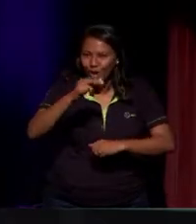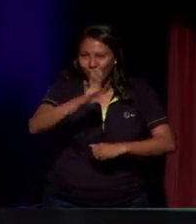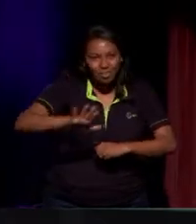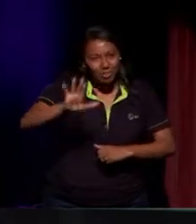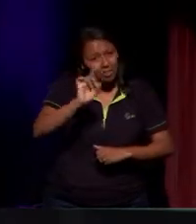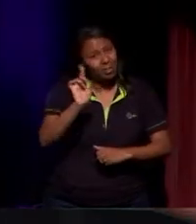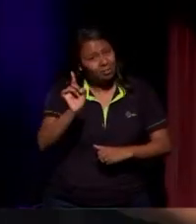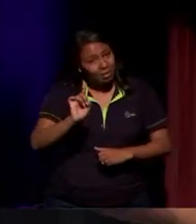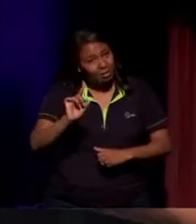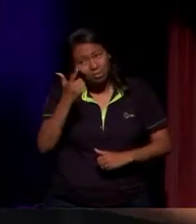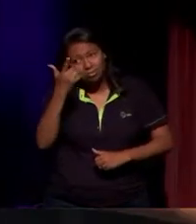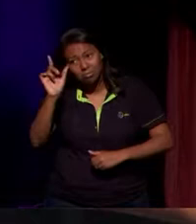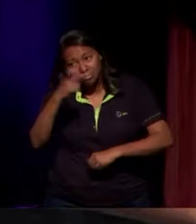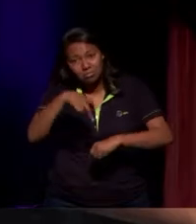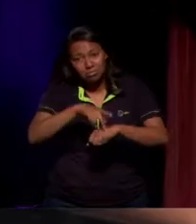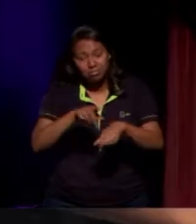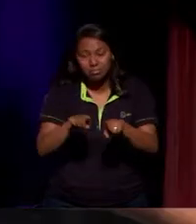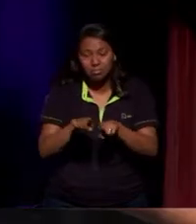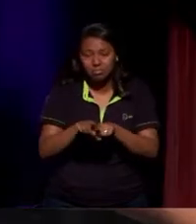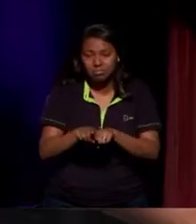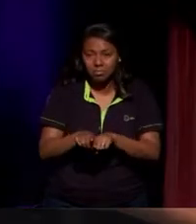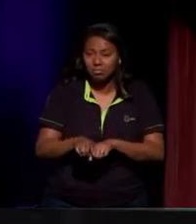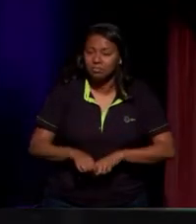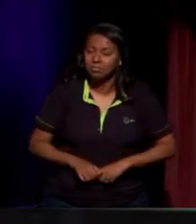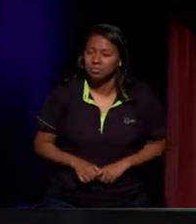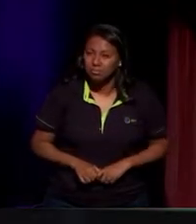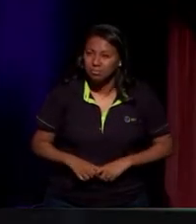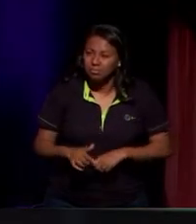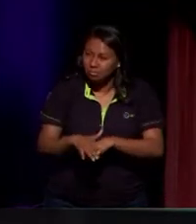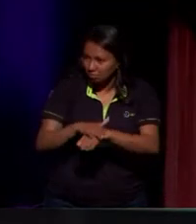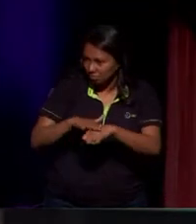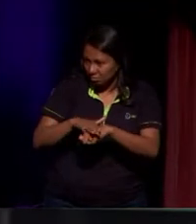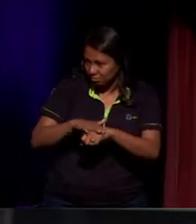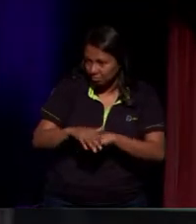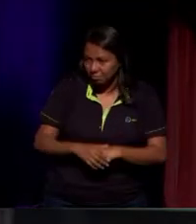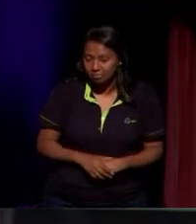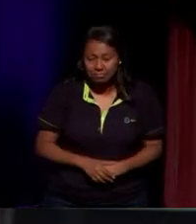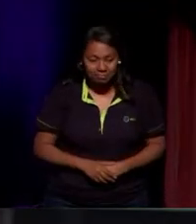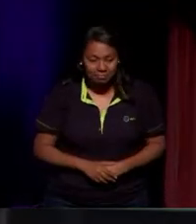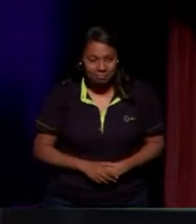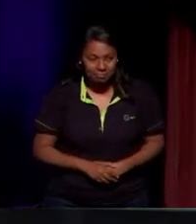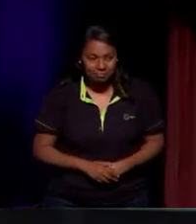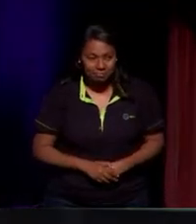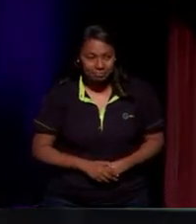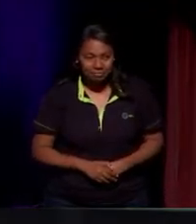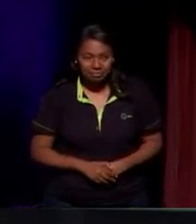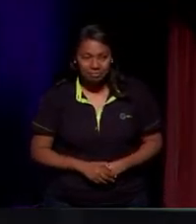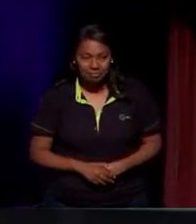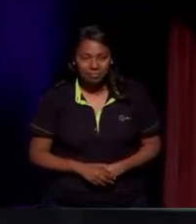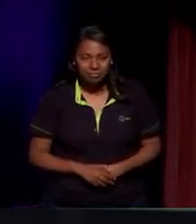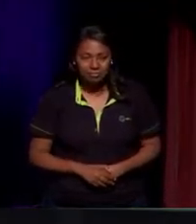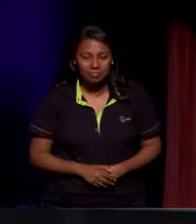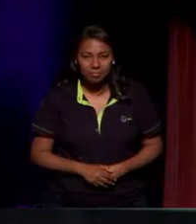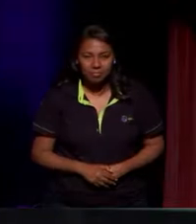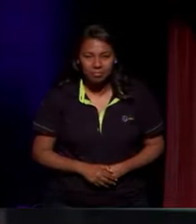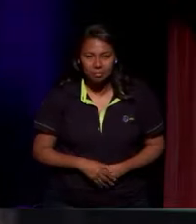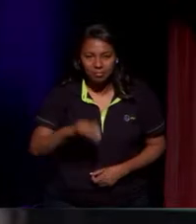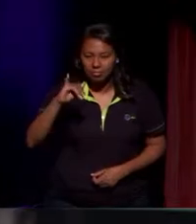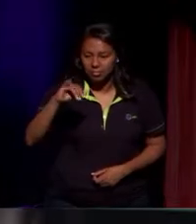Let's talk, I think this dialogue it will be very interesting with Isabel Casimiro,